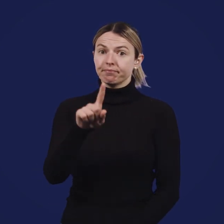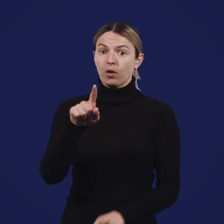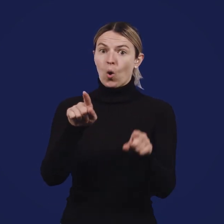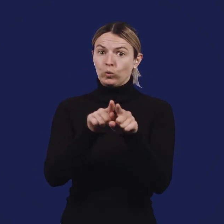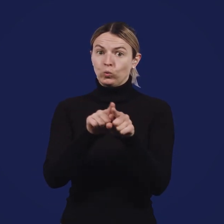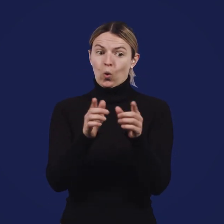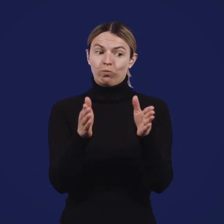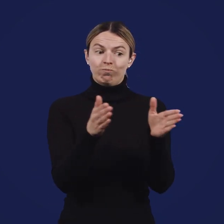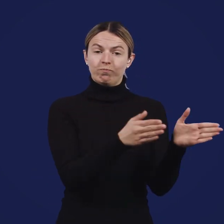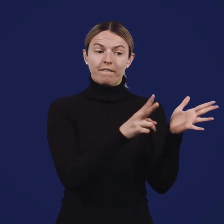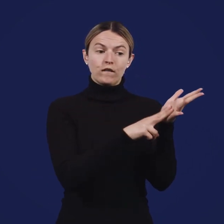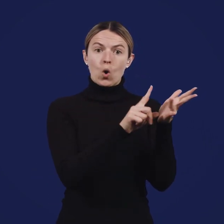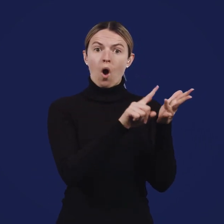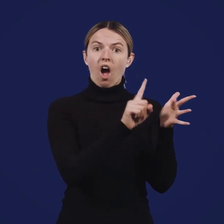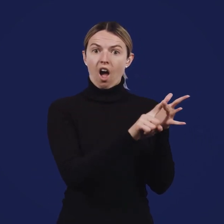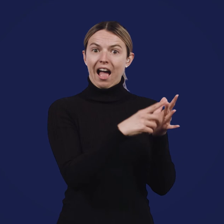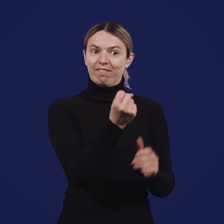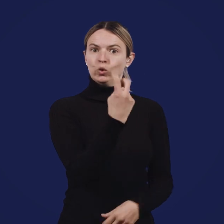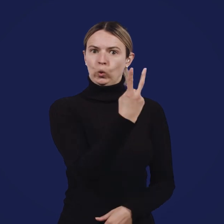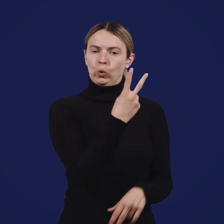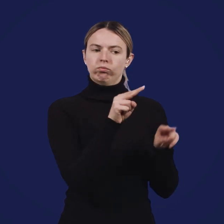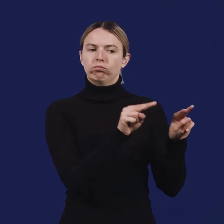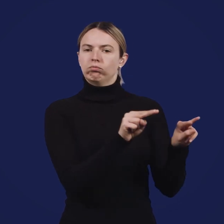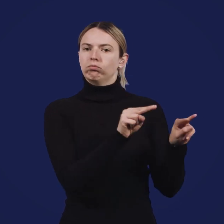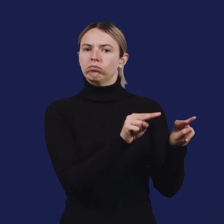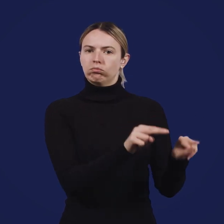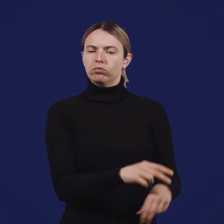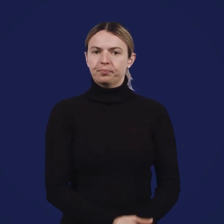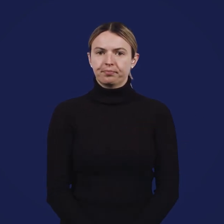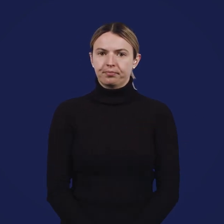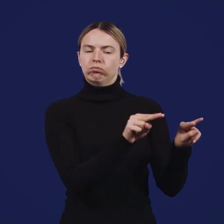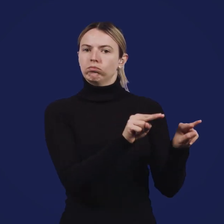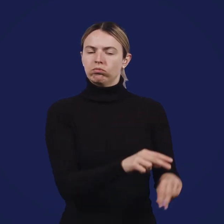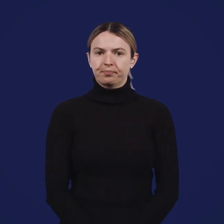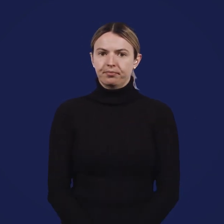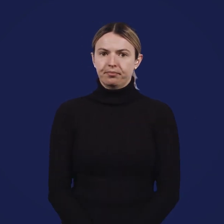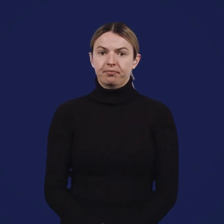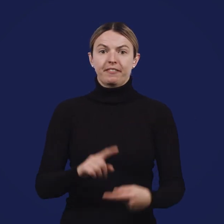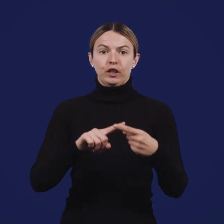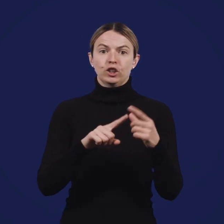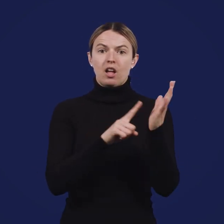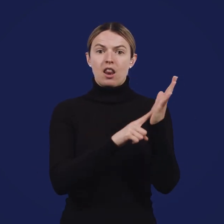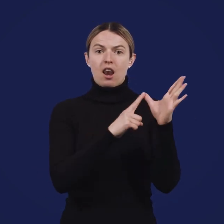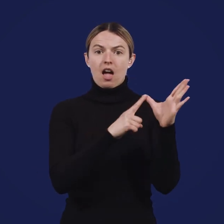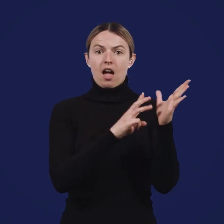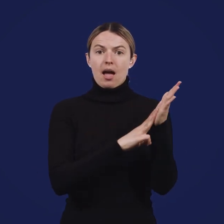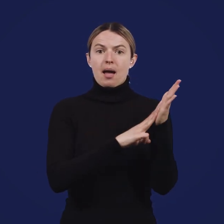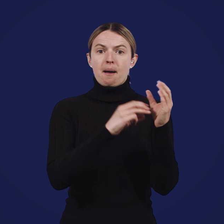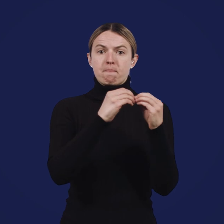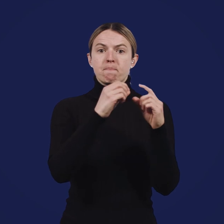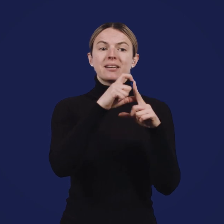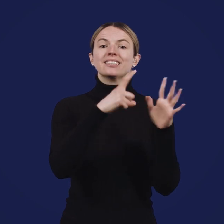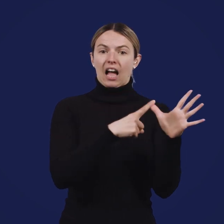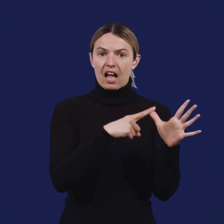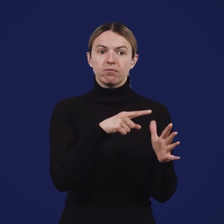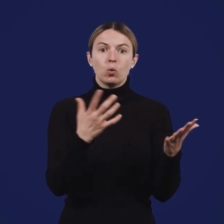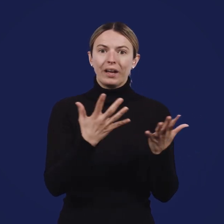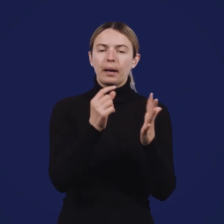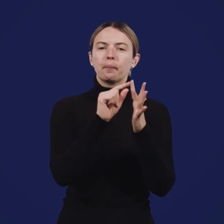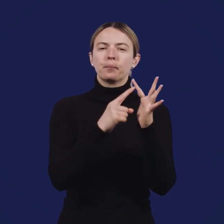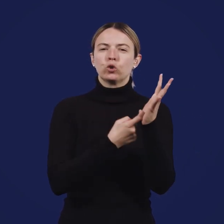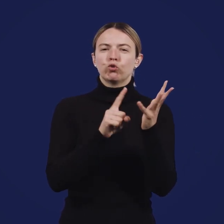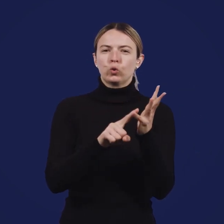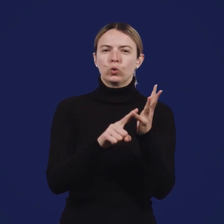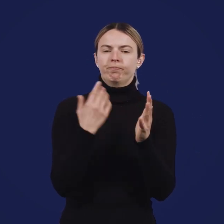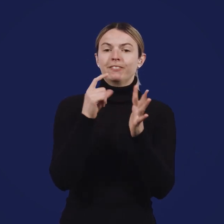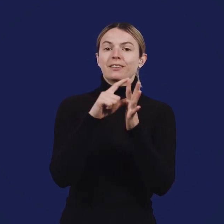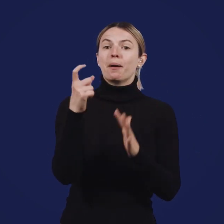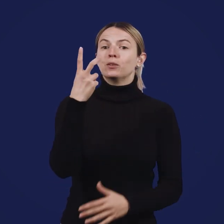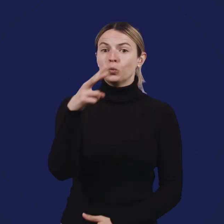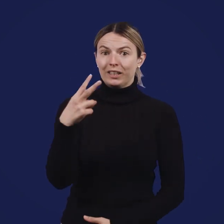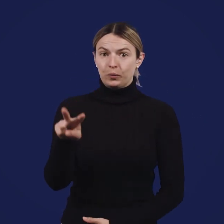There are also two variants in VOI which include: Lambda which was first detected in Peru in December 2020.